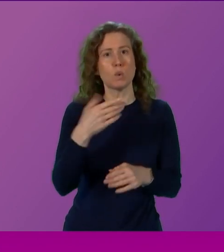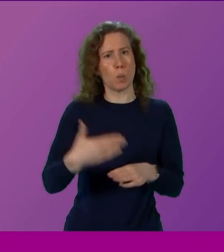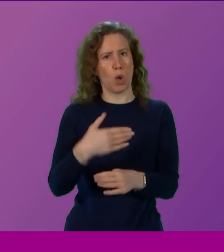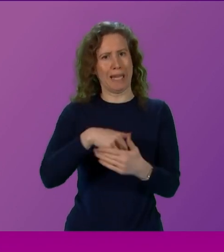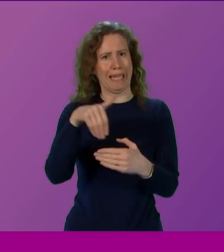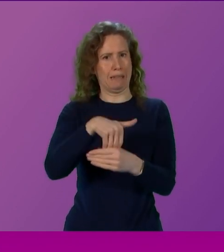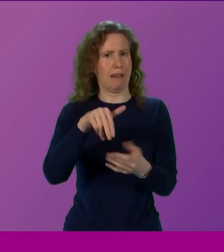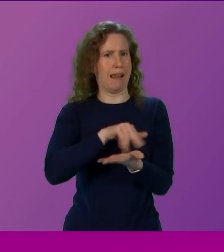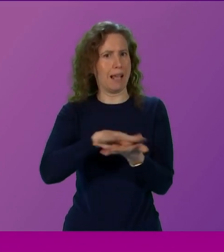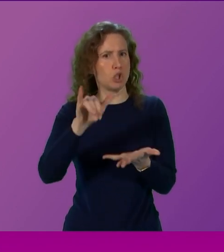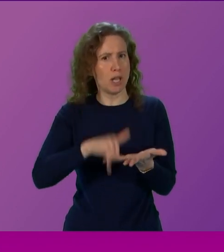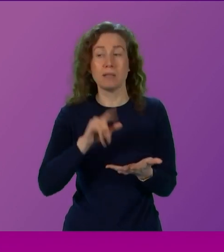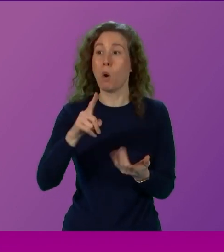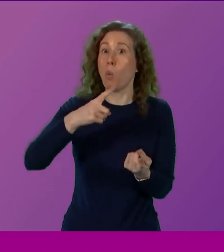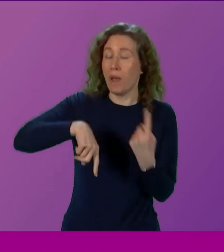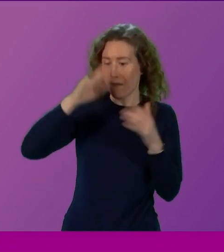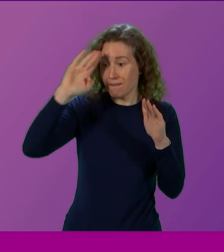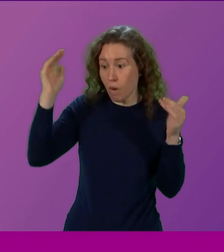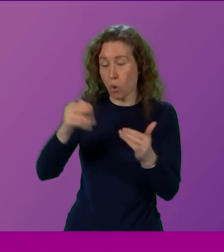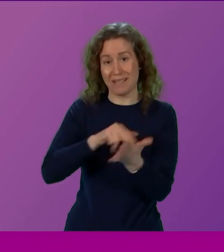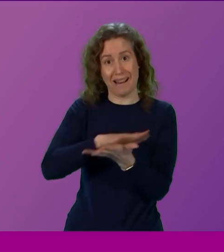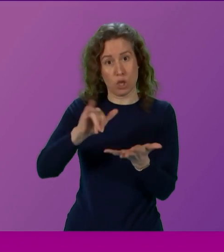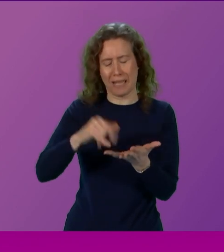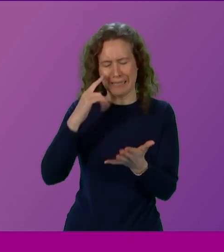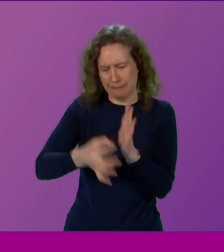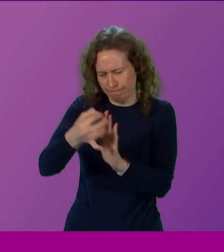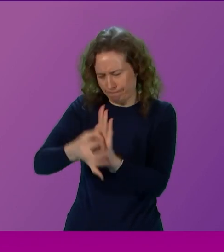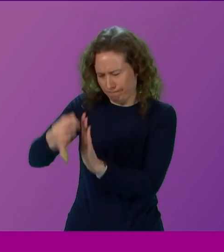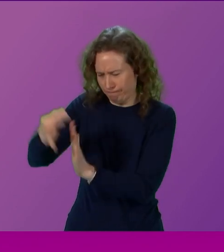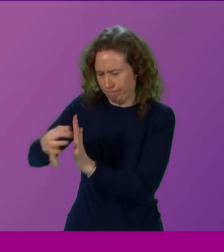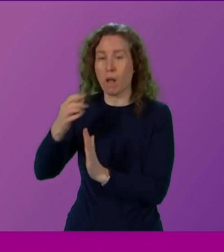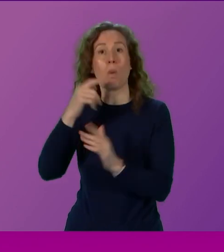but our focus on the NHS is resulting in those improvements and will continue to do so.